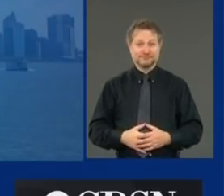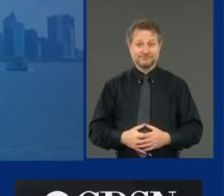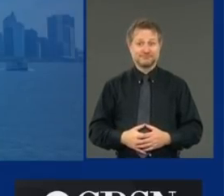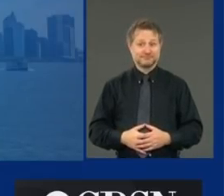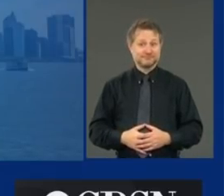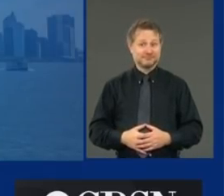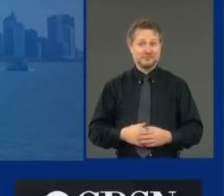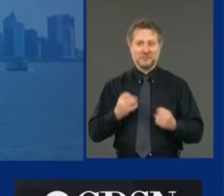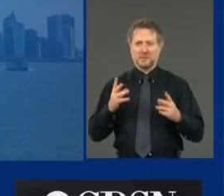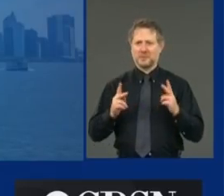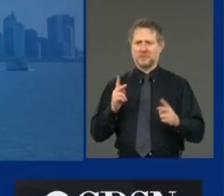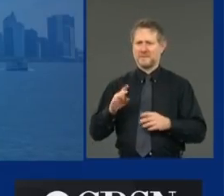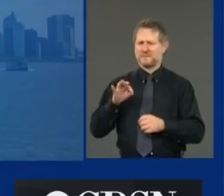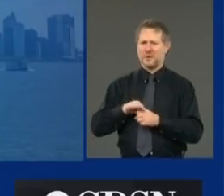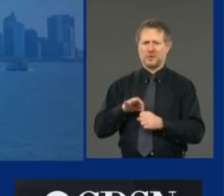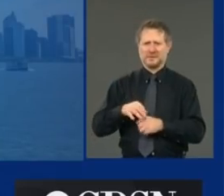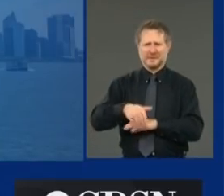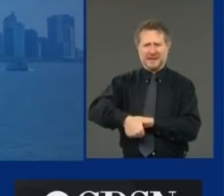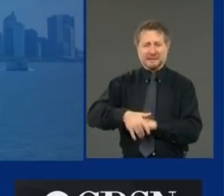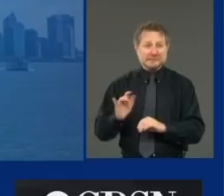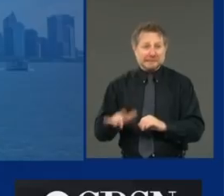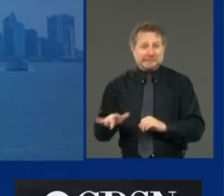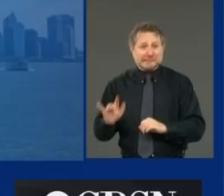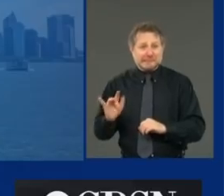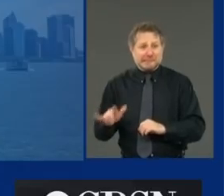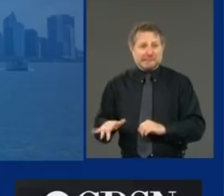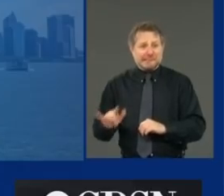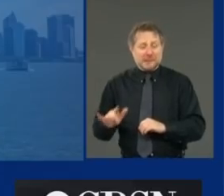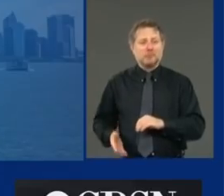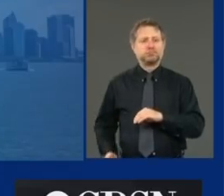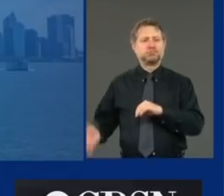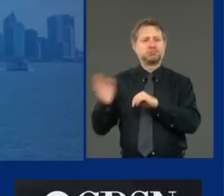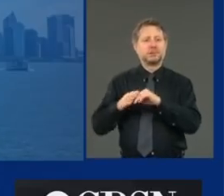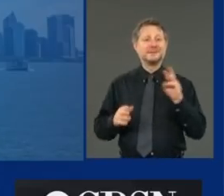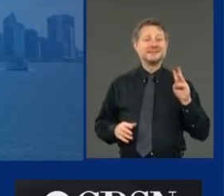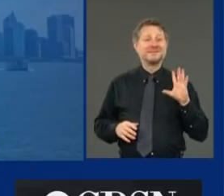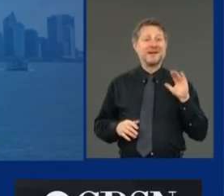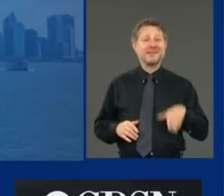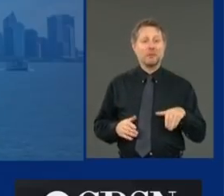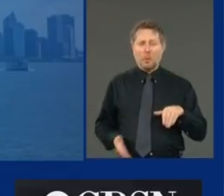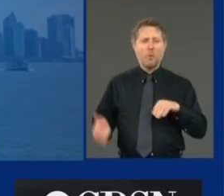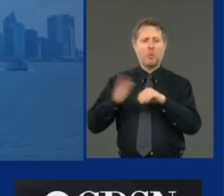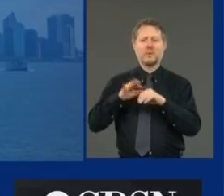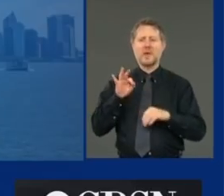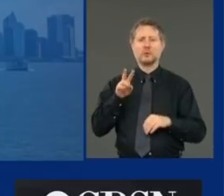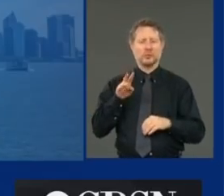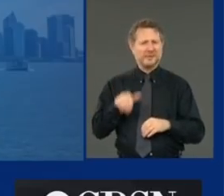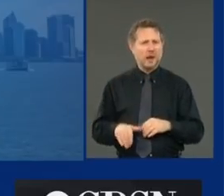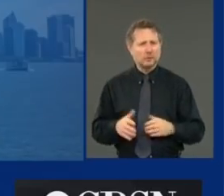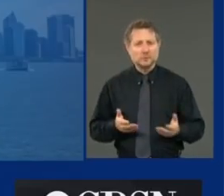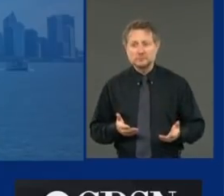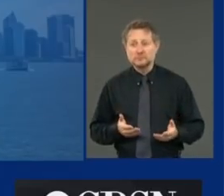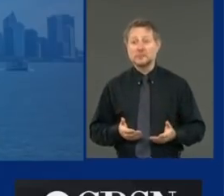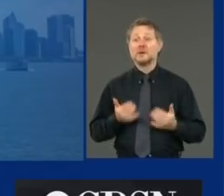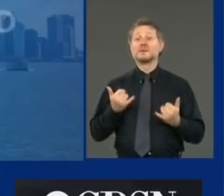AS A COMMERCIAL BUT I WILL TELL YOU REAL TALENT. I GAVE YOU THE WRONG VOTES. LAST NIGHT. NUMBER OF VOTES, 92,000.